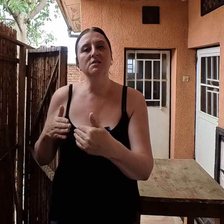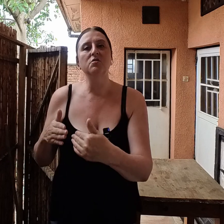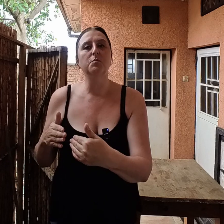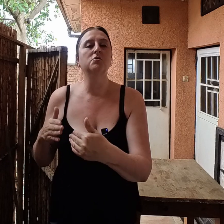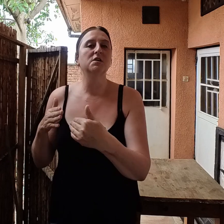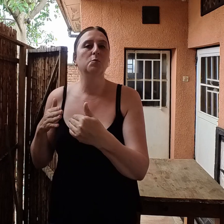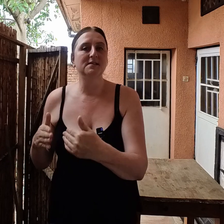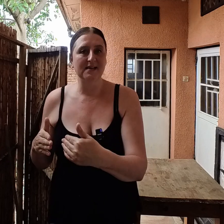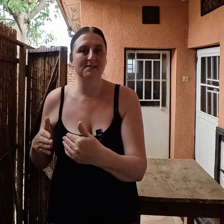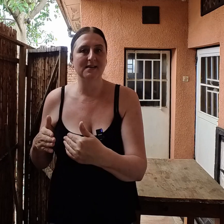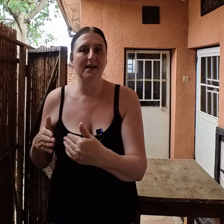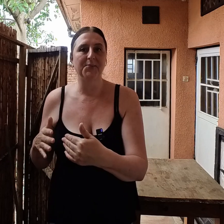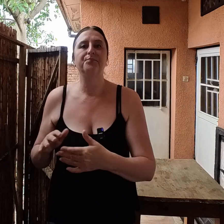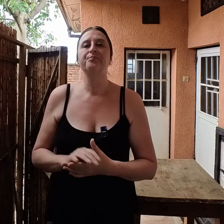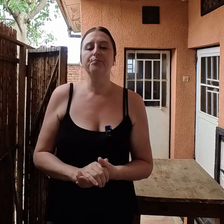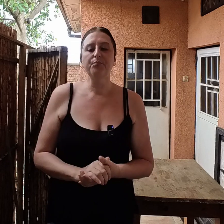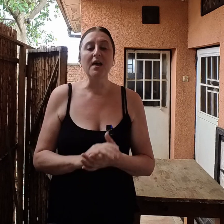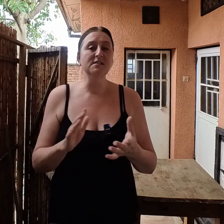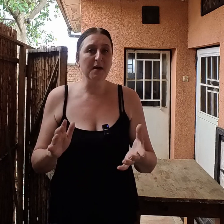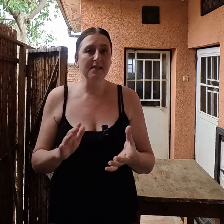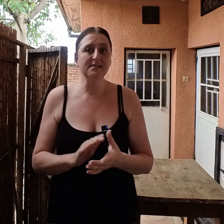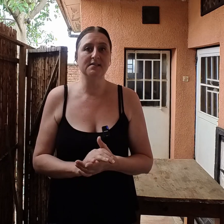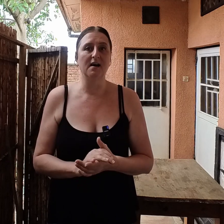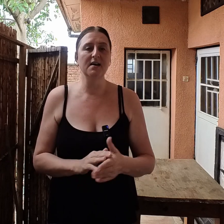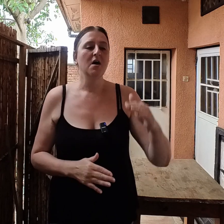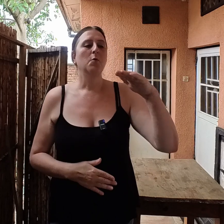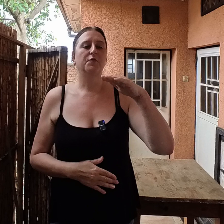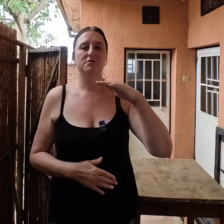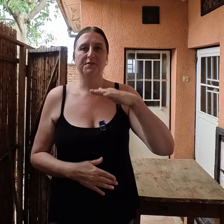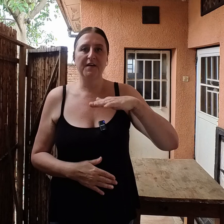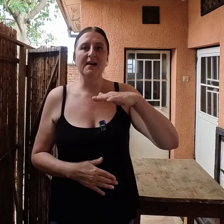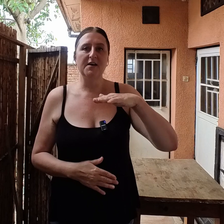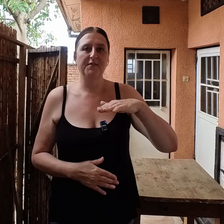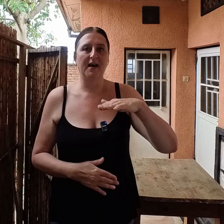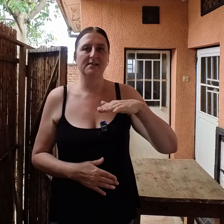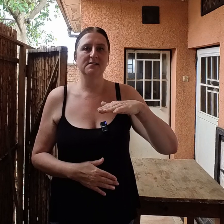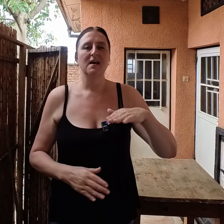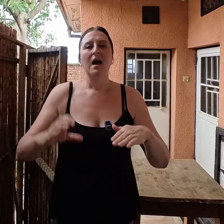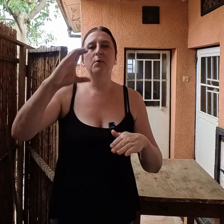right on the border with Tanzania. To make this sign, we've got a flat left hand and we're